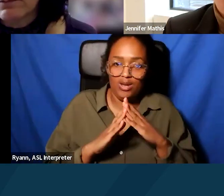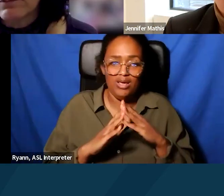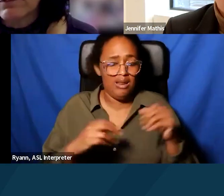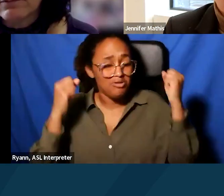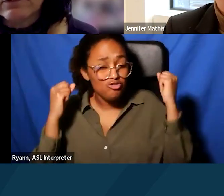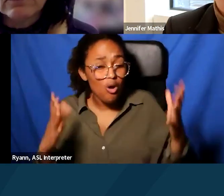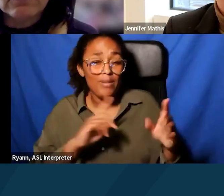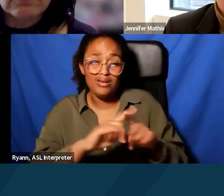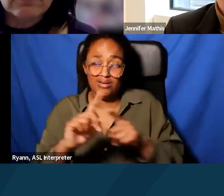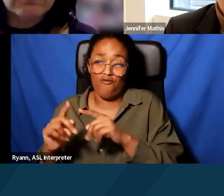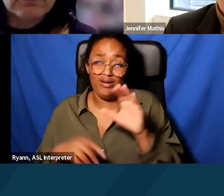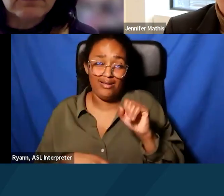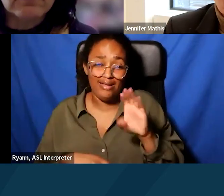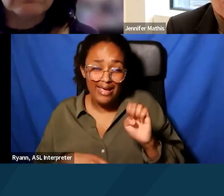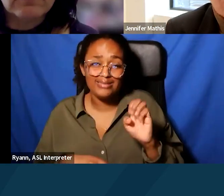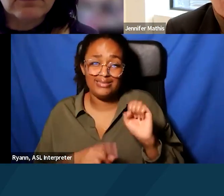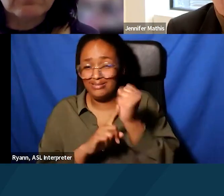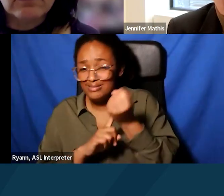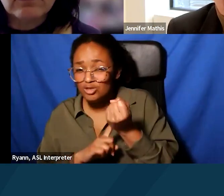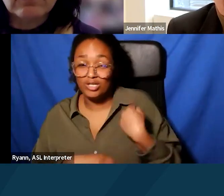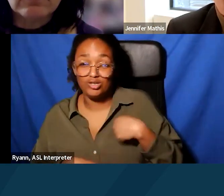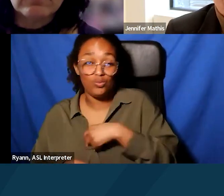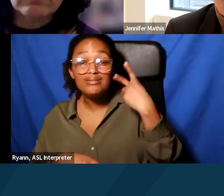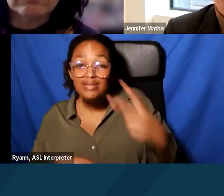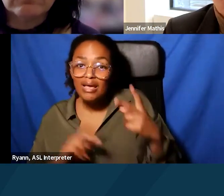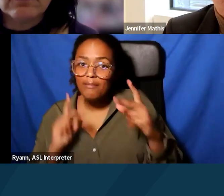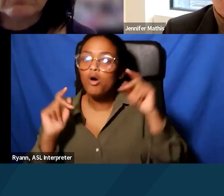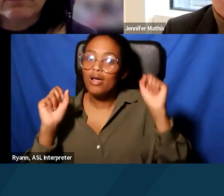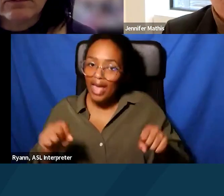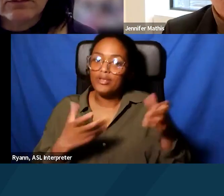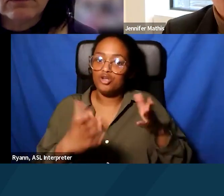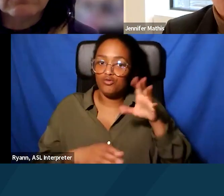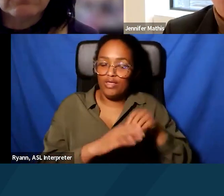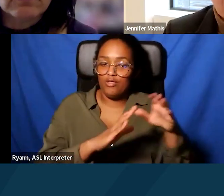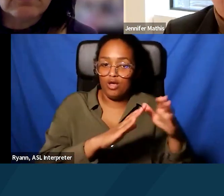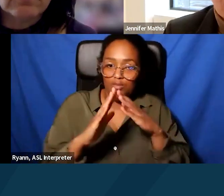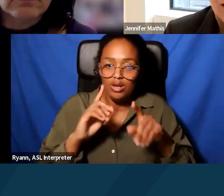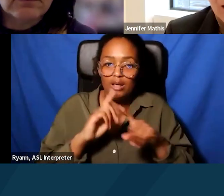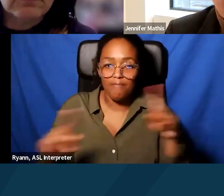is serve people who otherwise would be served in an institution in the community,